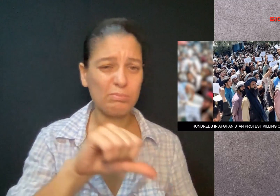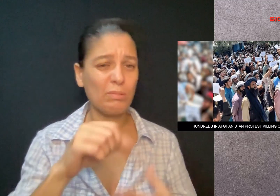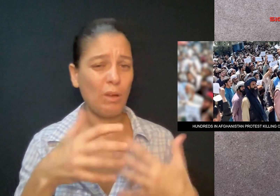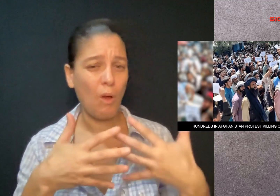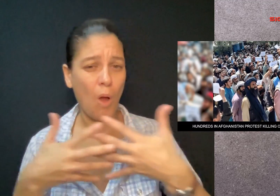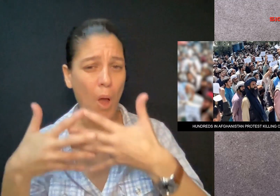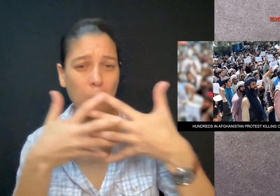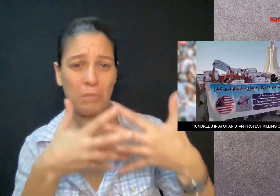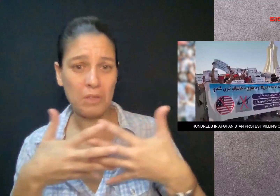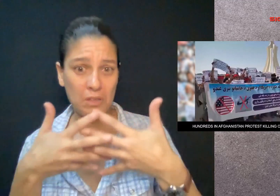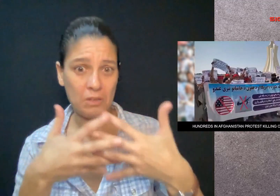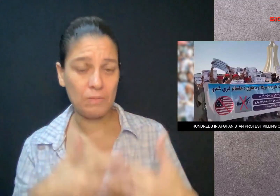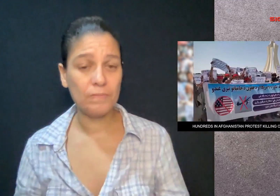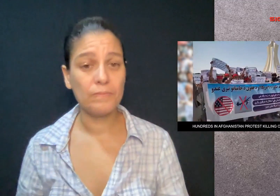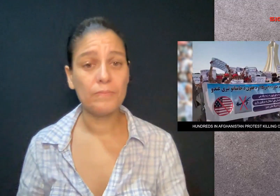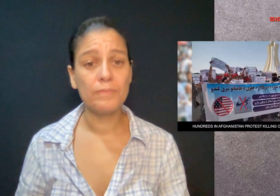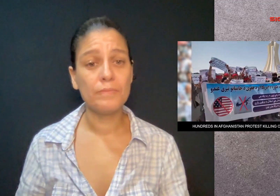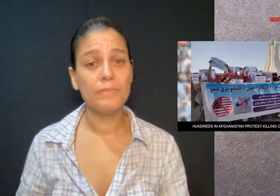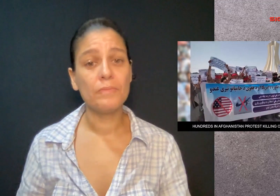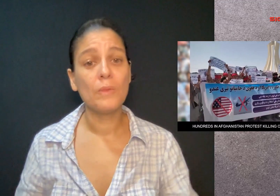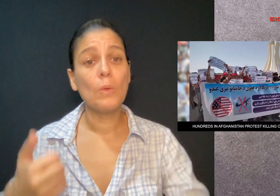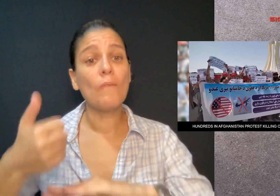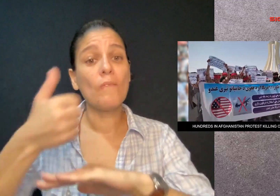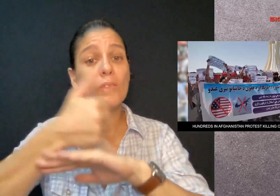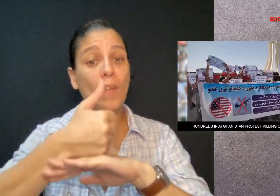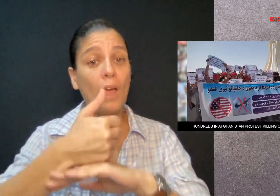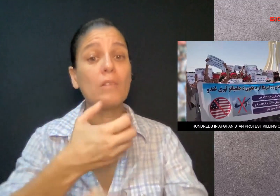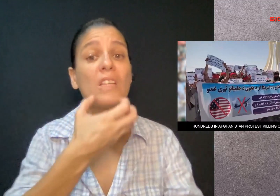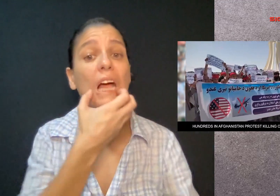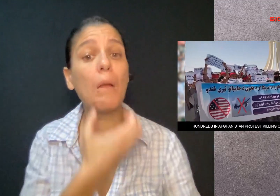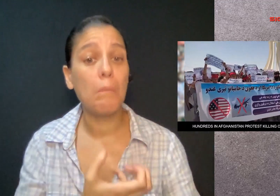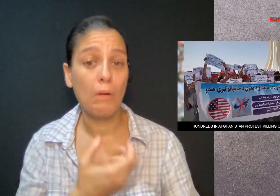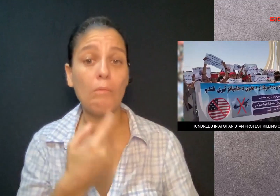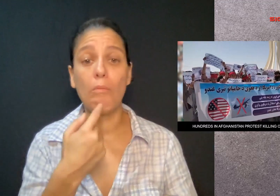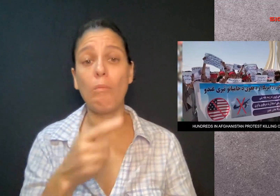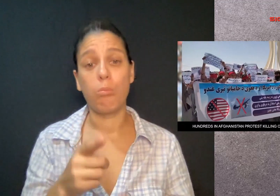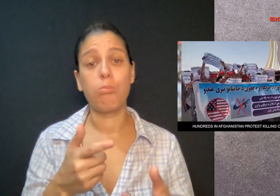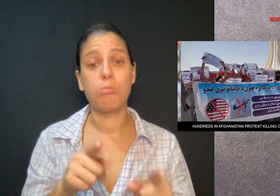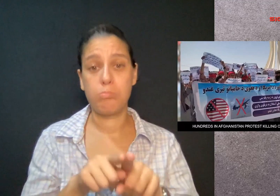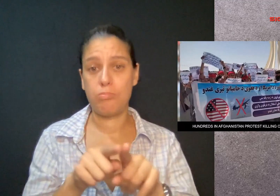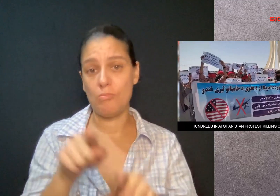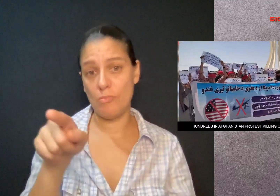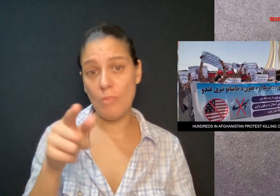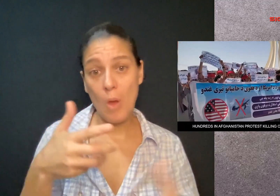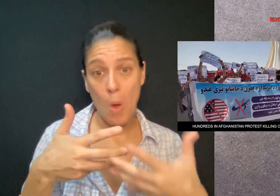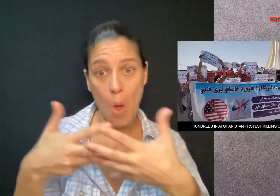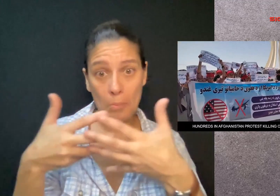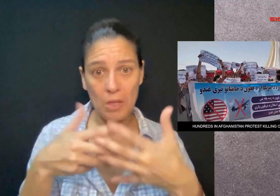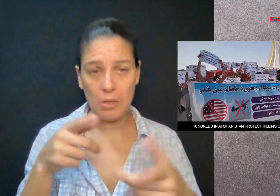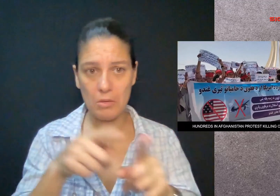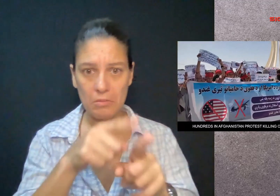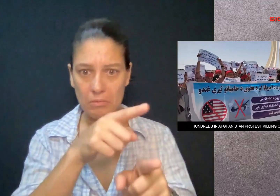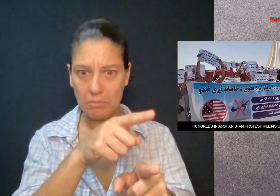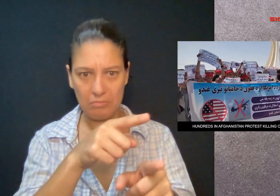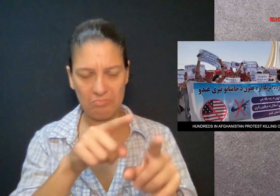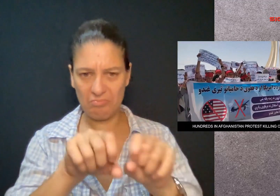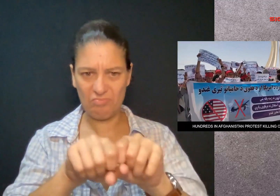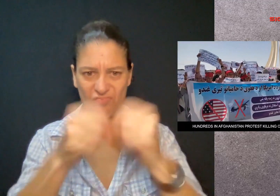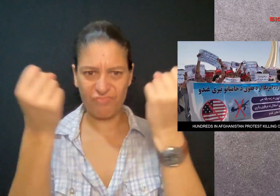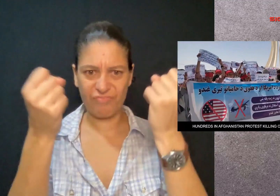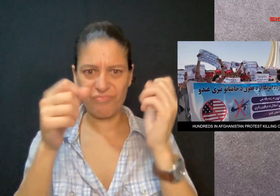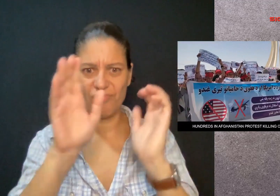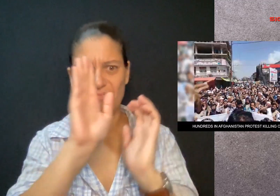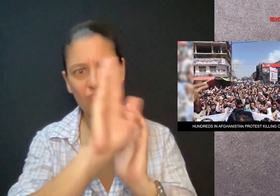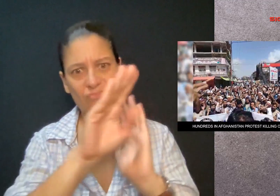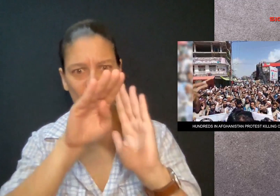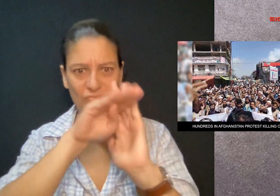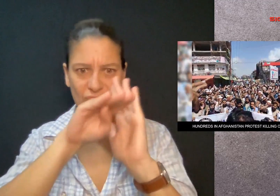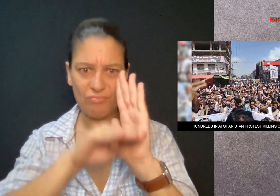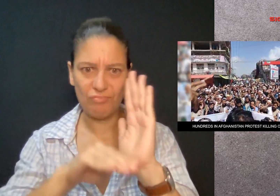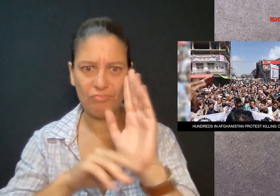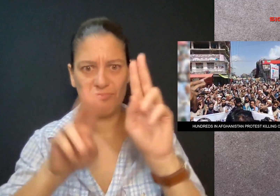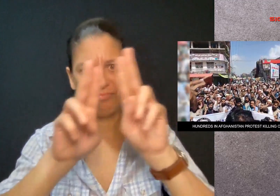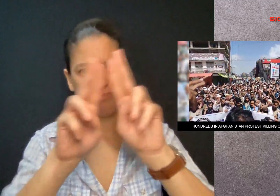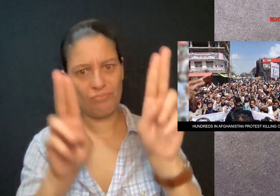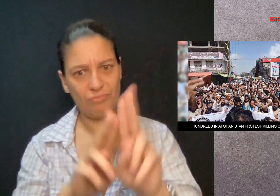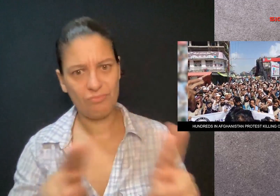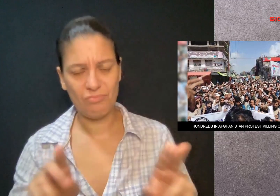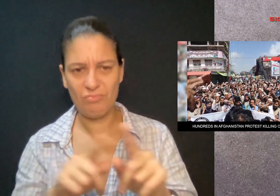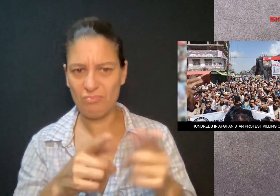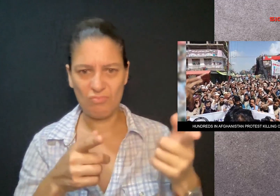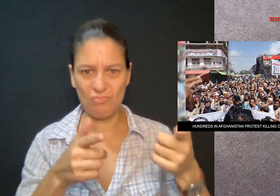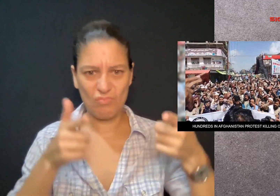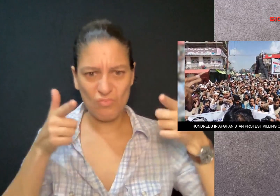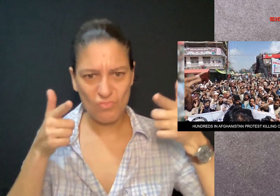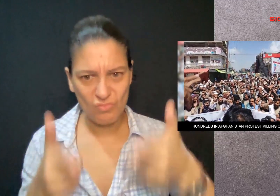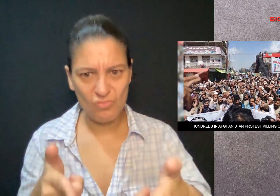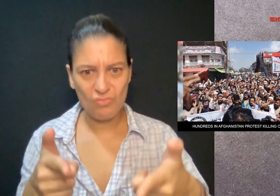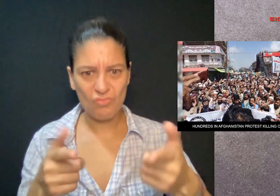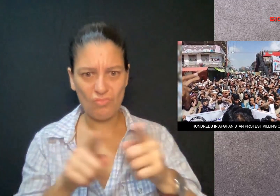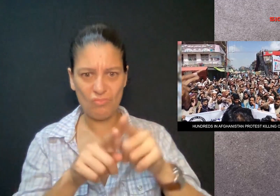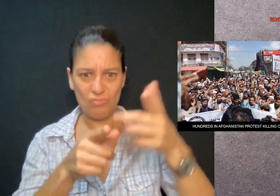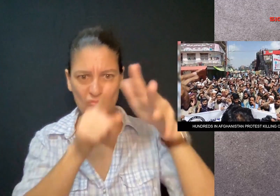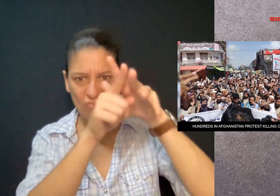with America Taliban officials say the US violated international